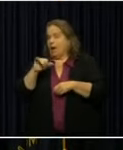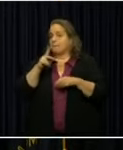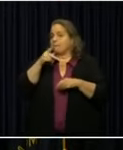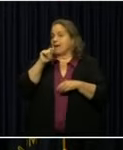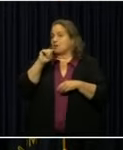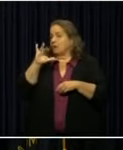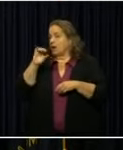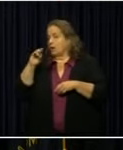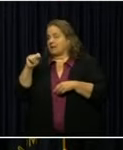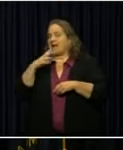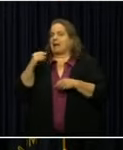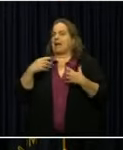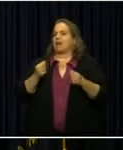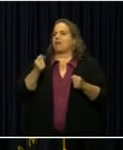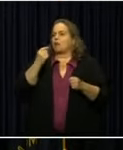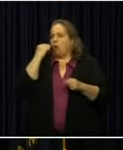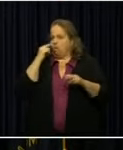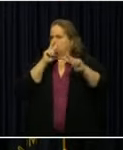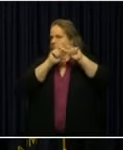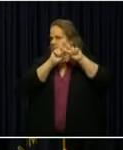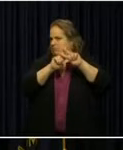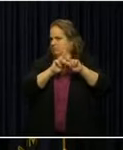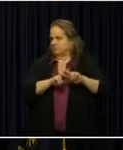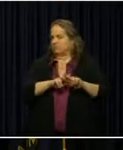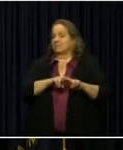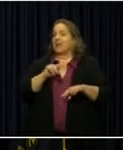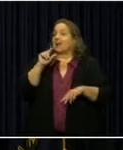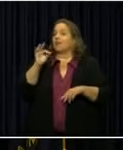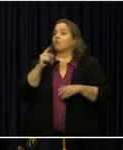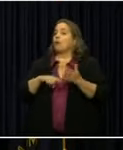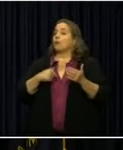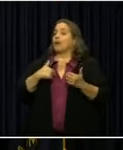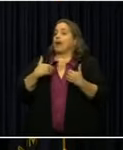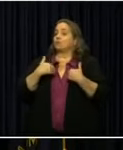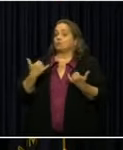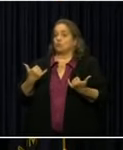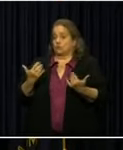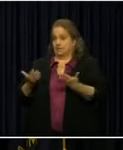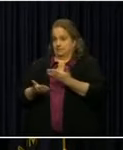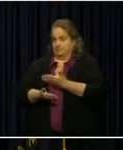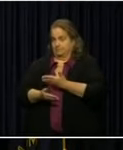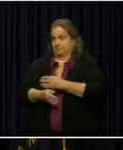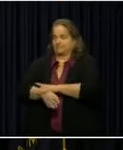THINGS. AND WHILE COMING OUT OF IT IS GOING TO BE VERY GRADUAL, IT IS GOING TO TAKE A LOT OF CHANGES